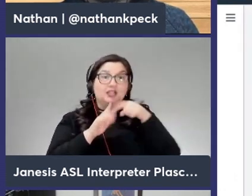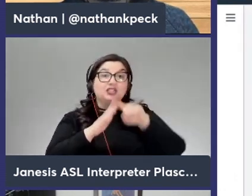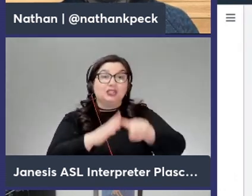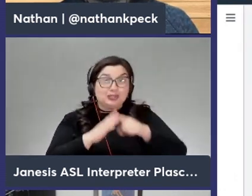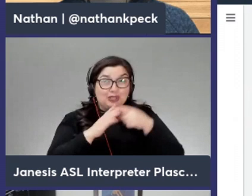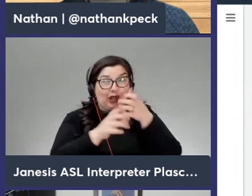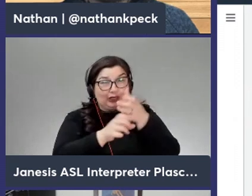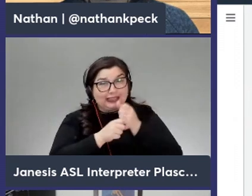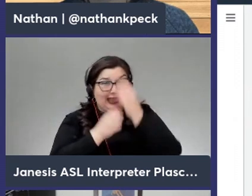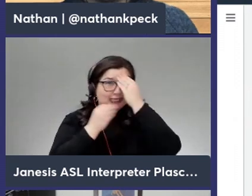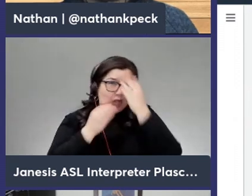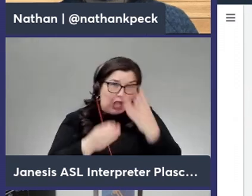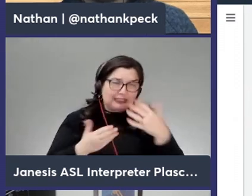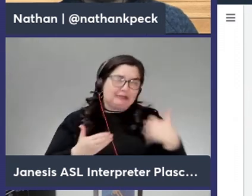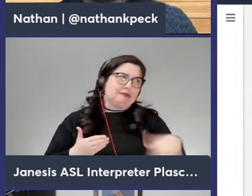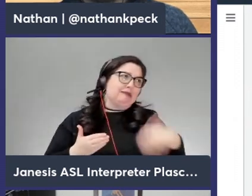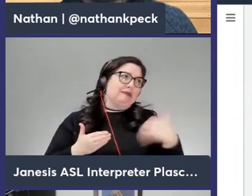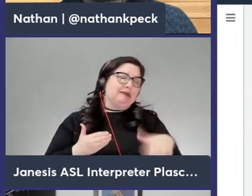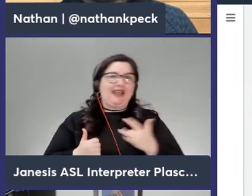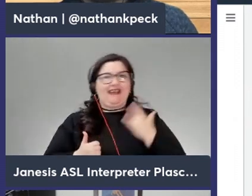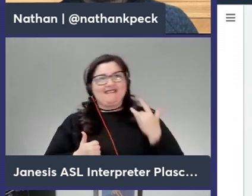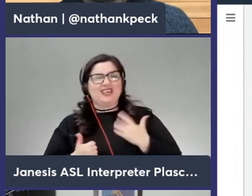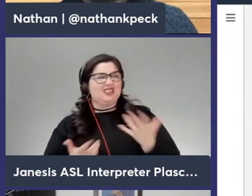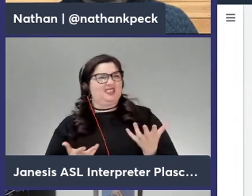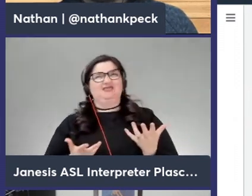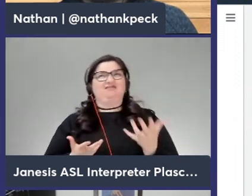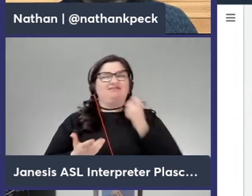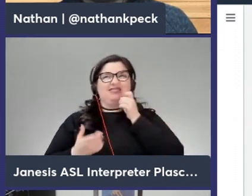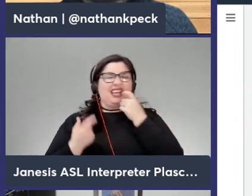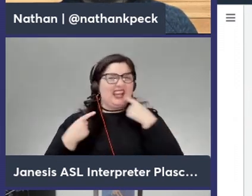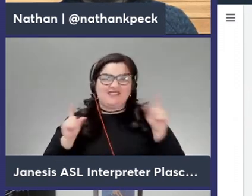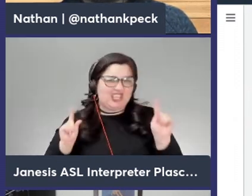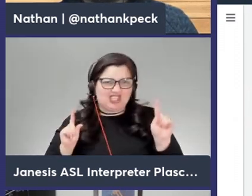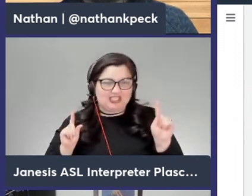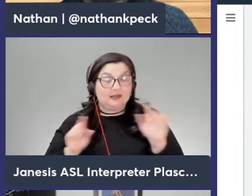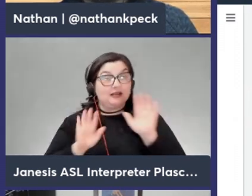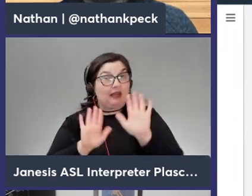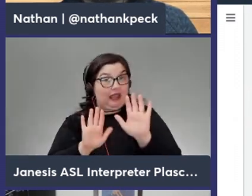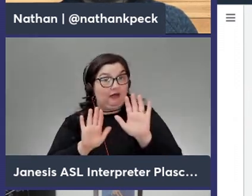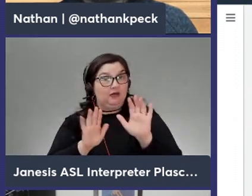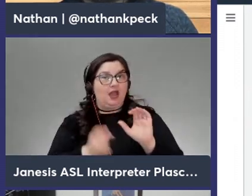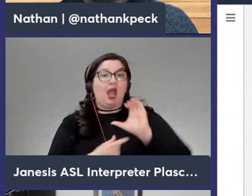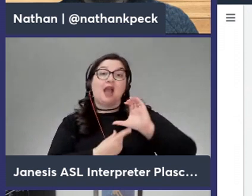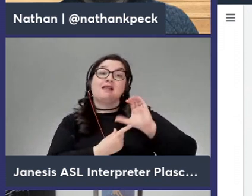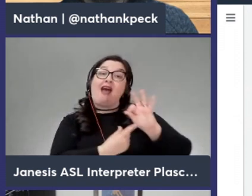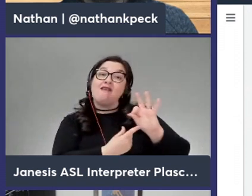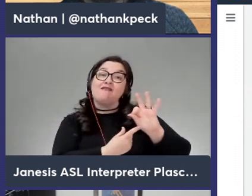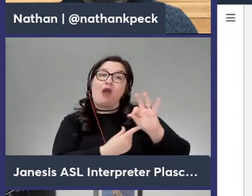So that feels a little inefficient to me. So with CloudFront, what you can do is,